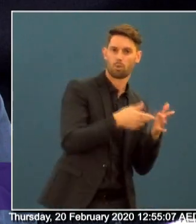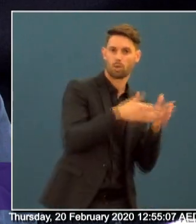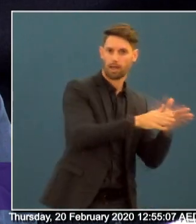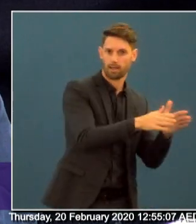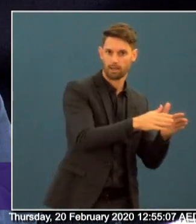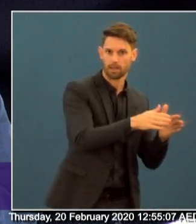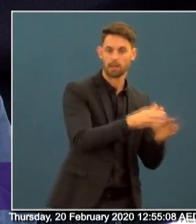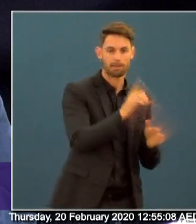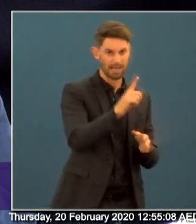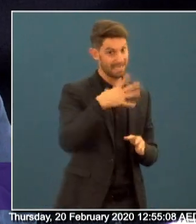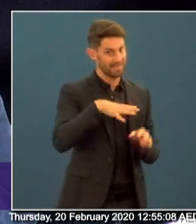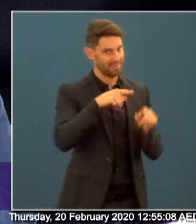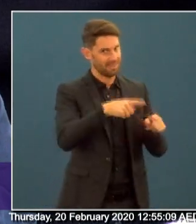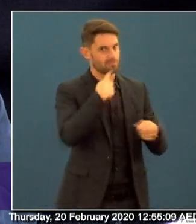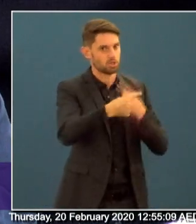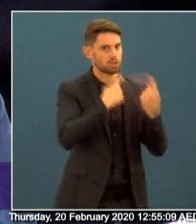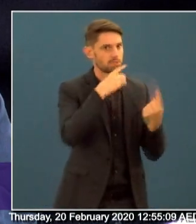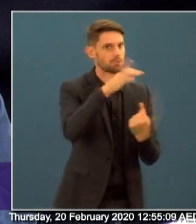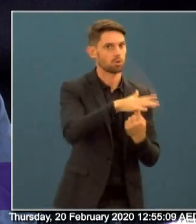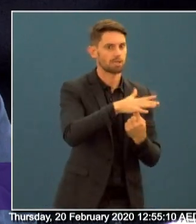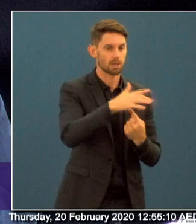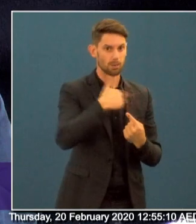identifying people if we're going to understand what has happened to that